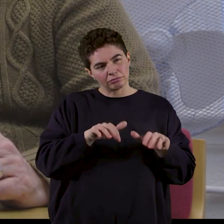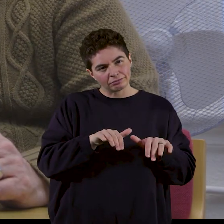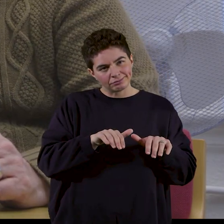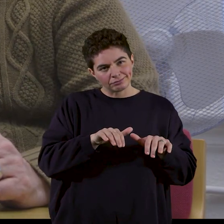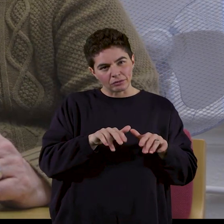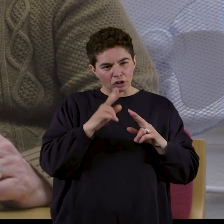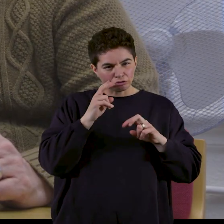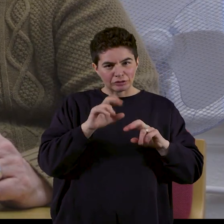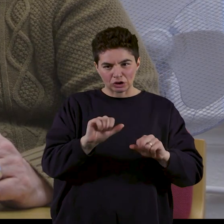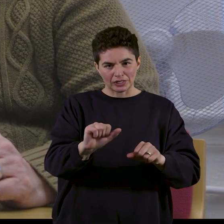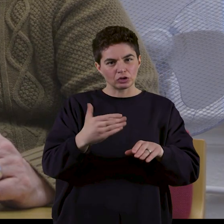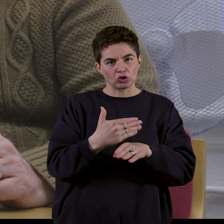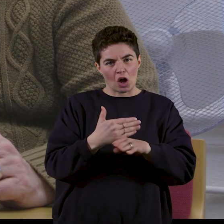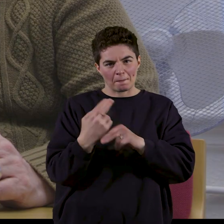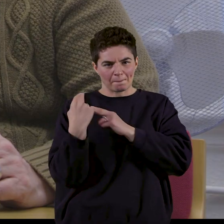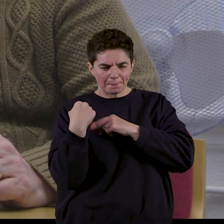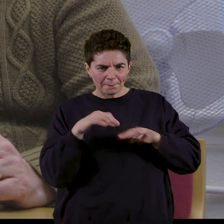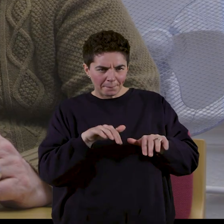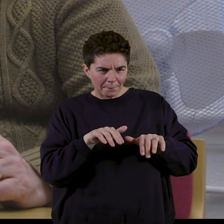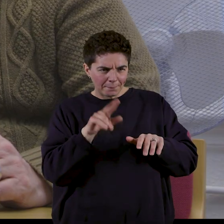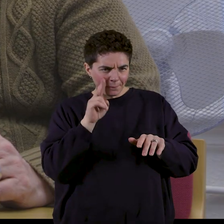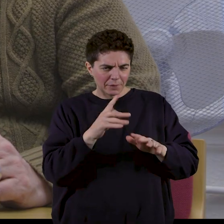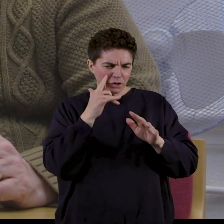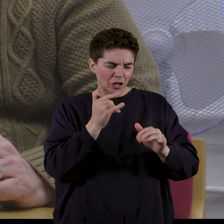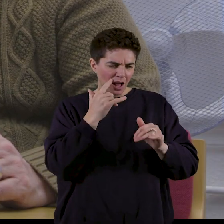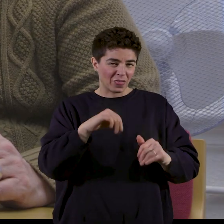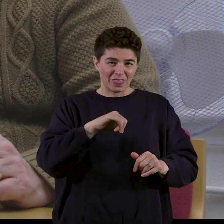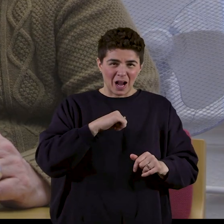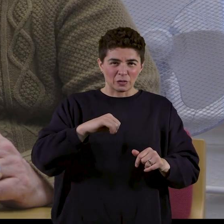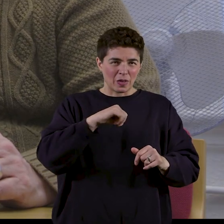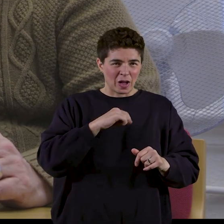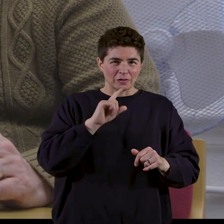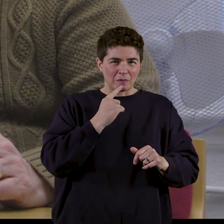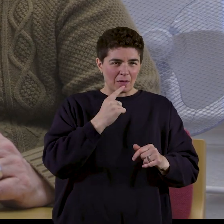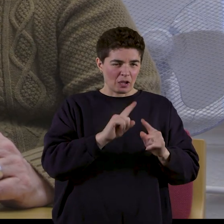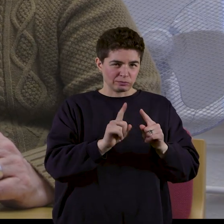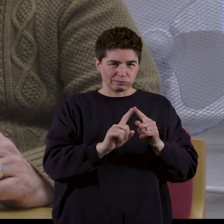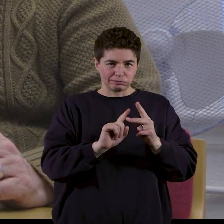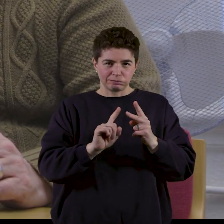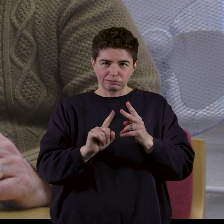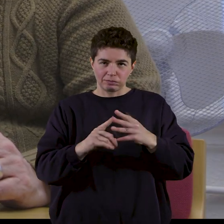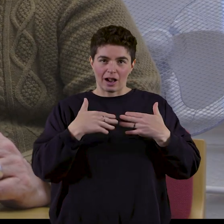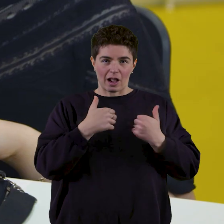Researchers look at this information from many thousands of people's health care records.